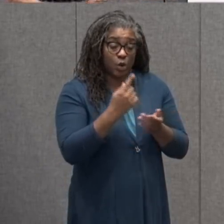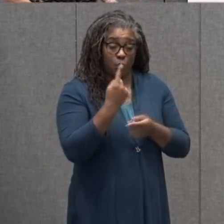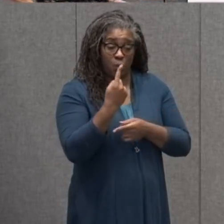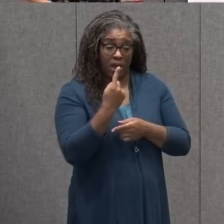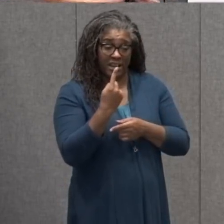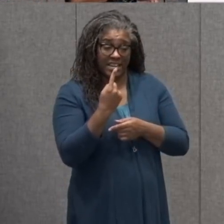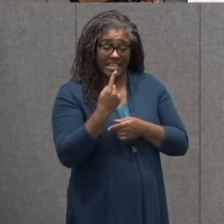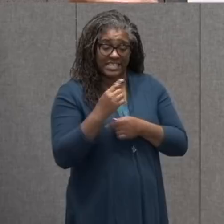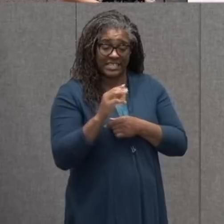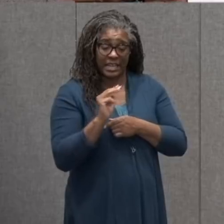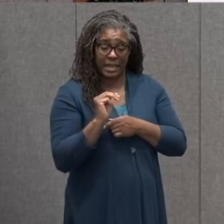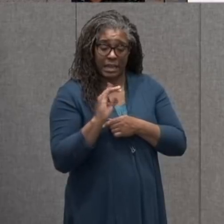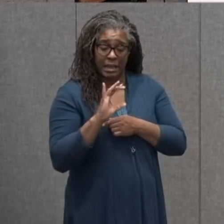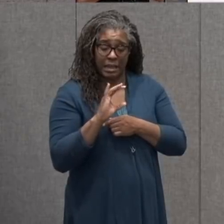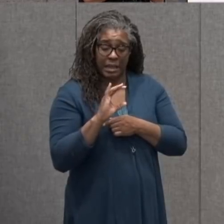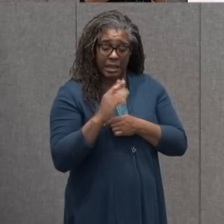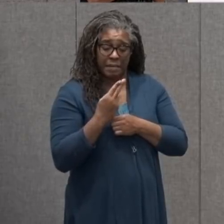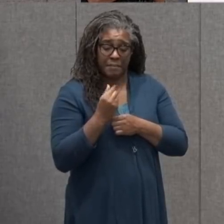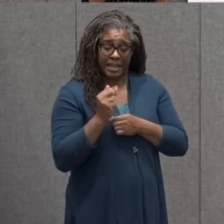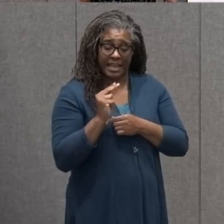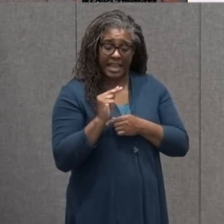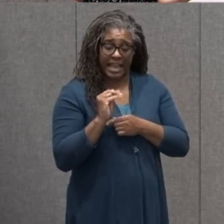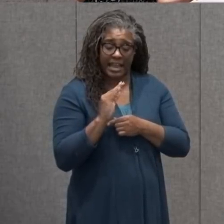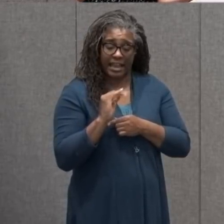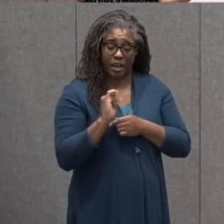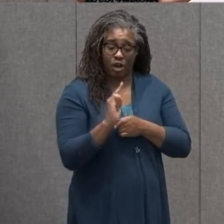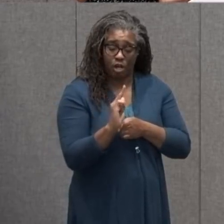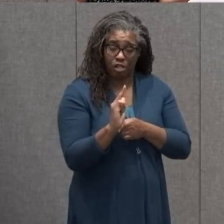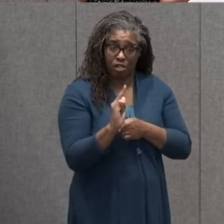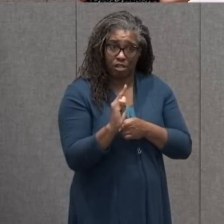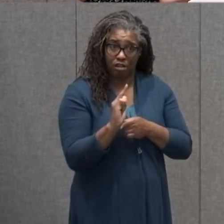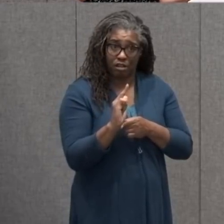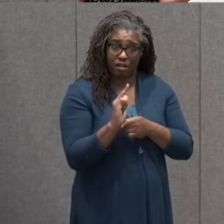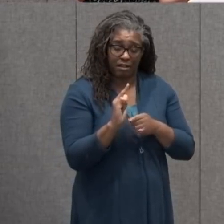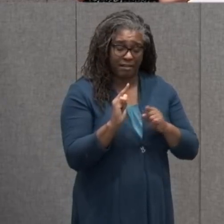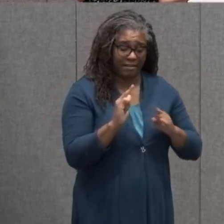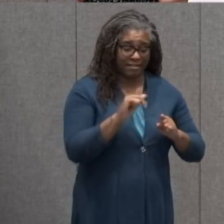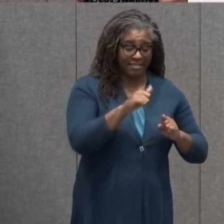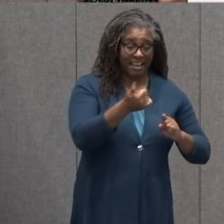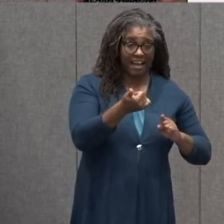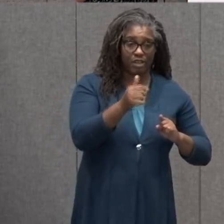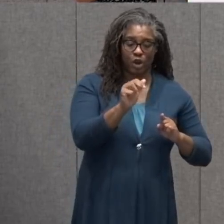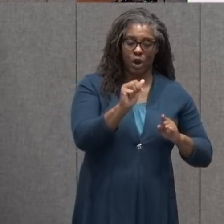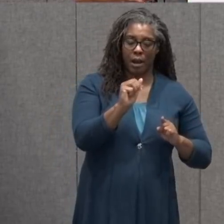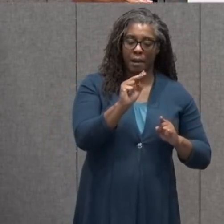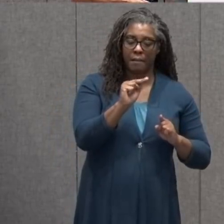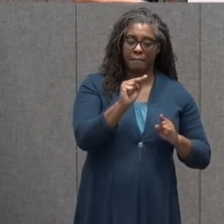how it was manual because it didn't have, Didn't have moving parts, right?